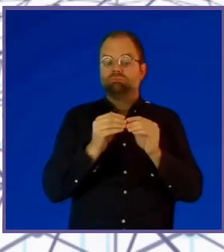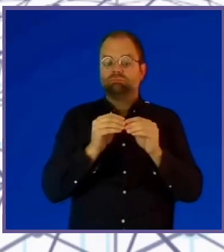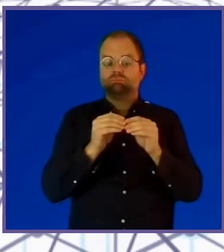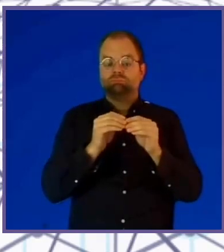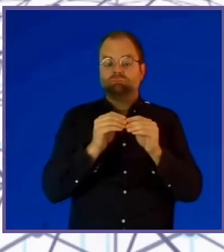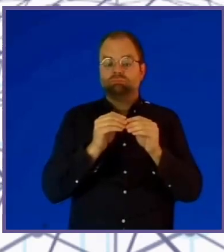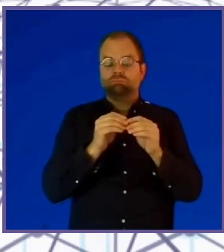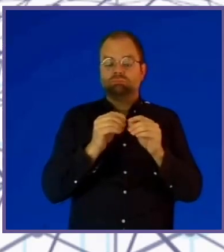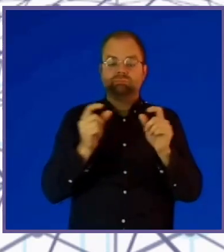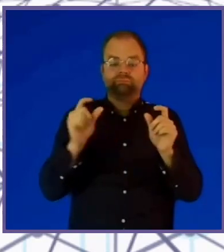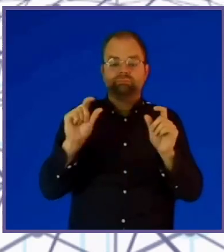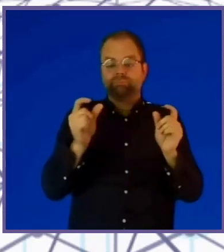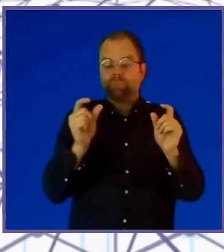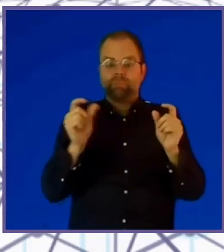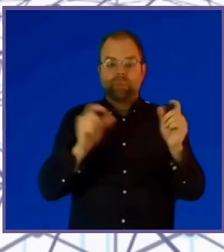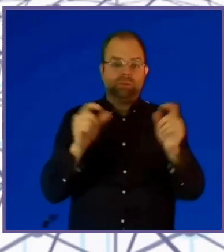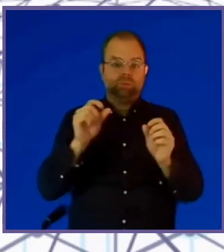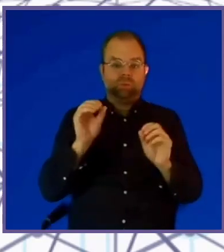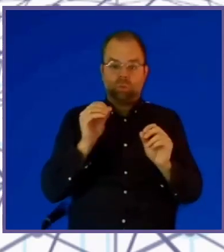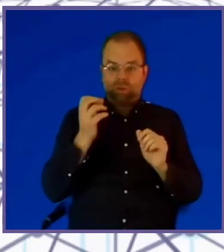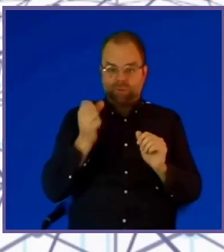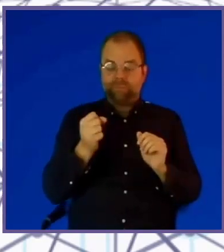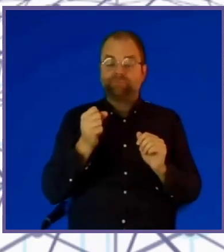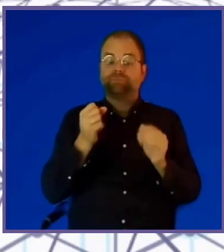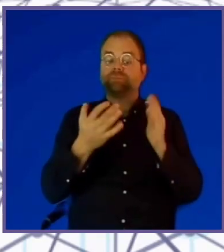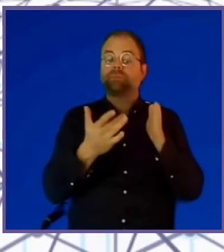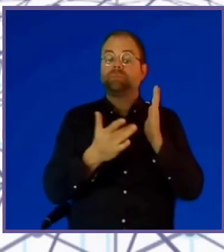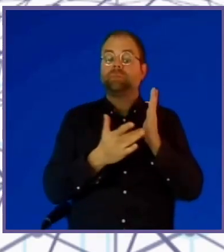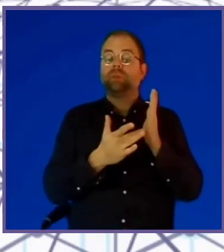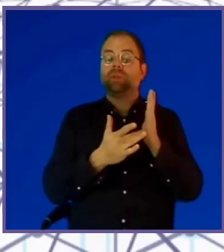months and you can fix it because you don't get spare parts.